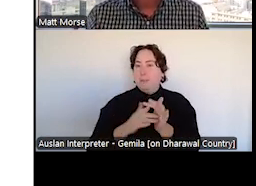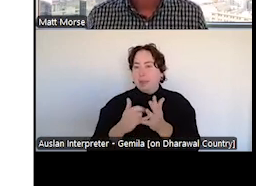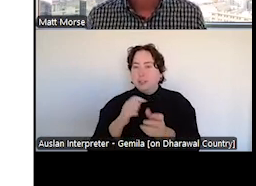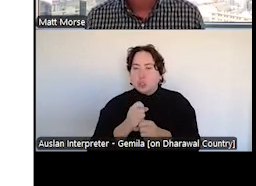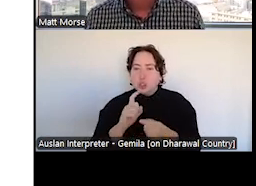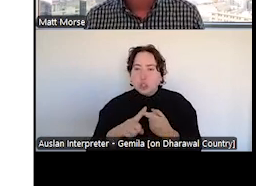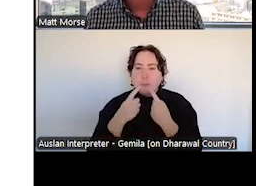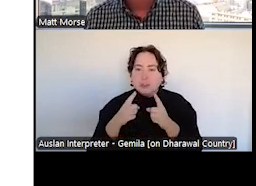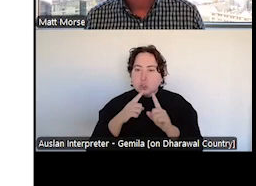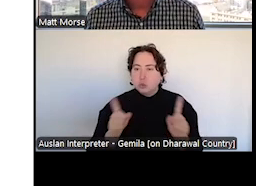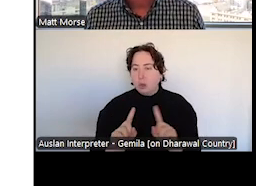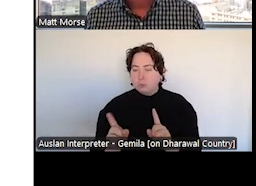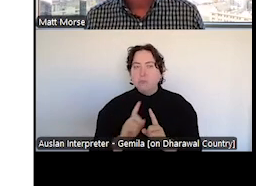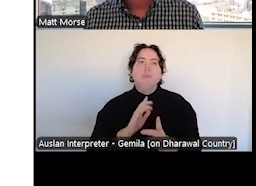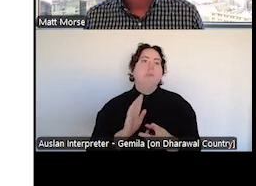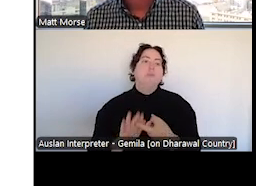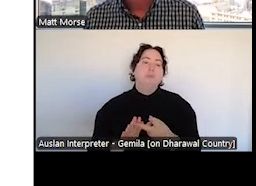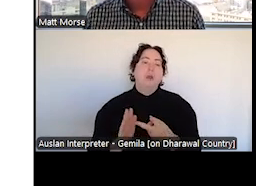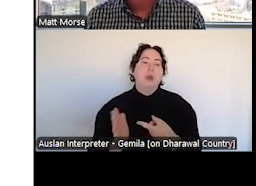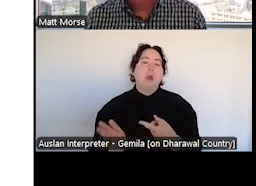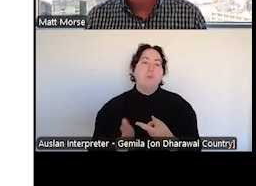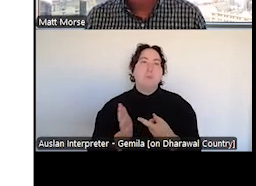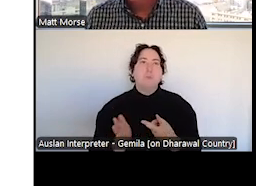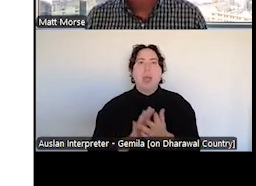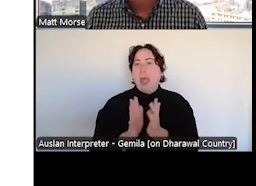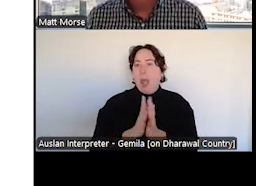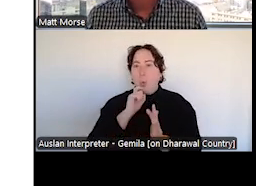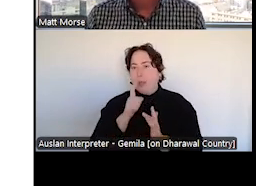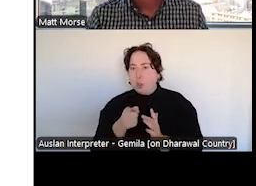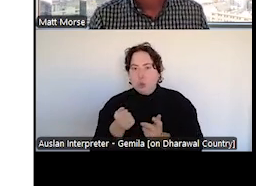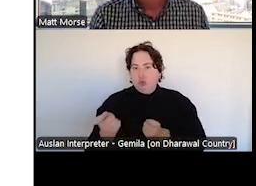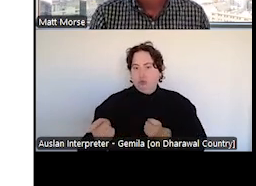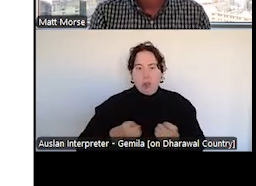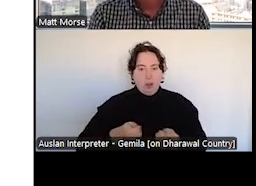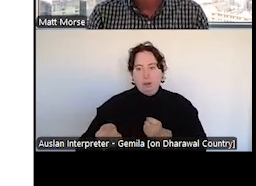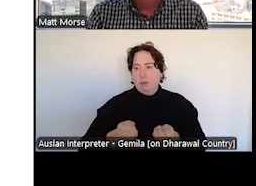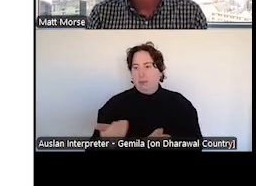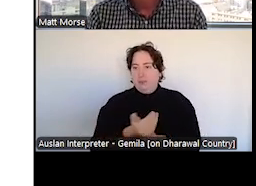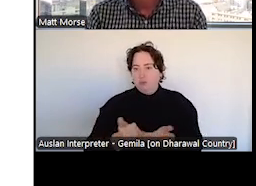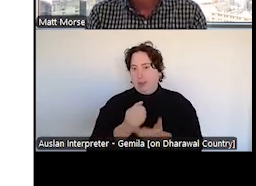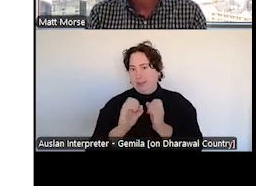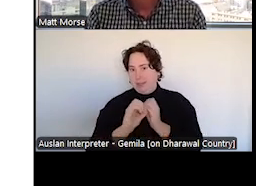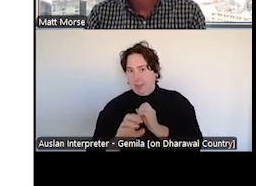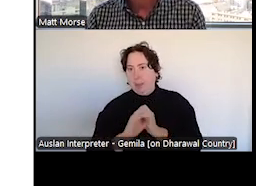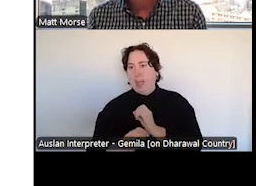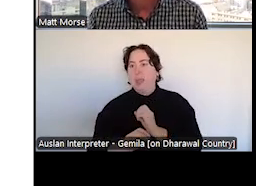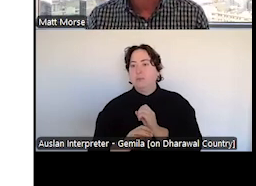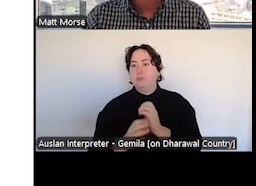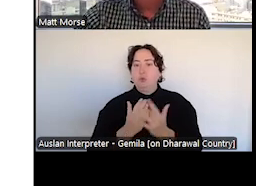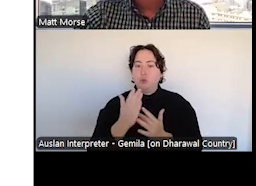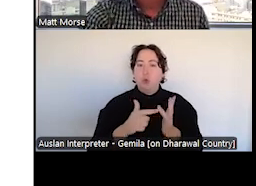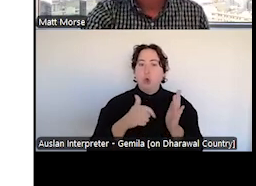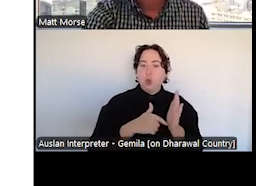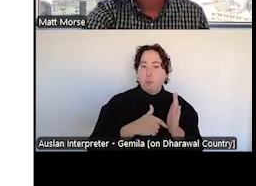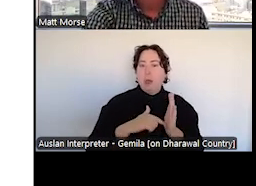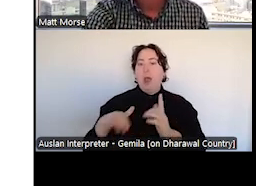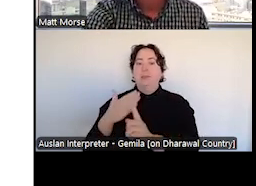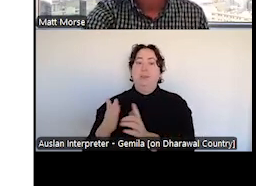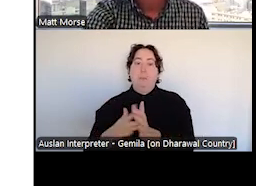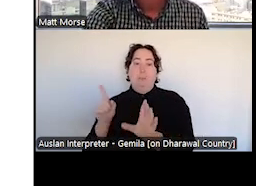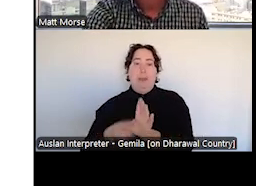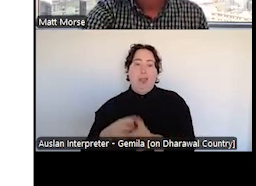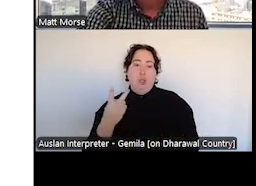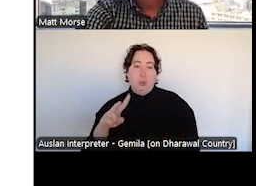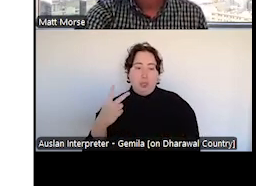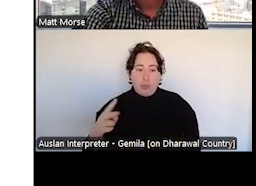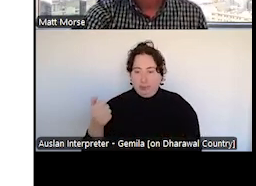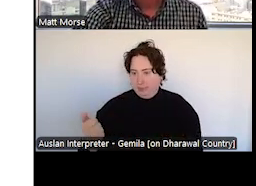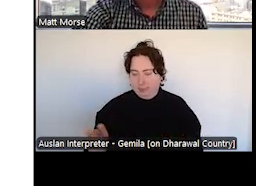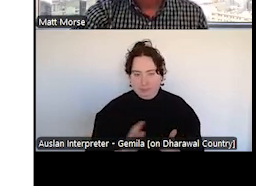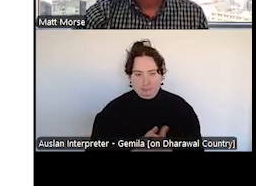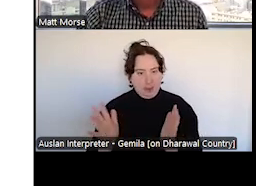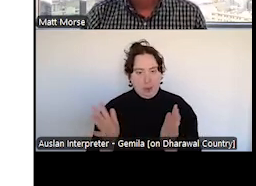you going to run this fundraising campaign during October through to May in 2026?